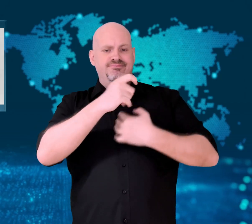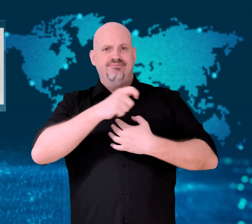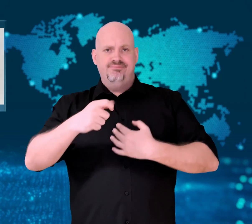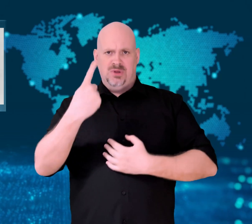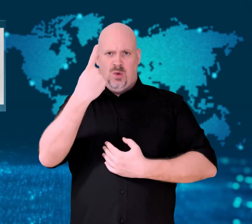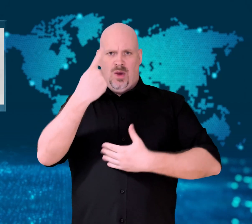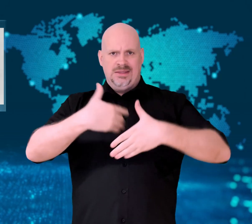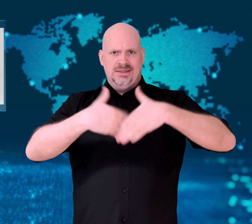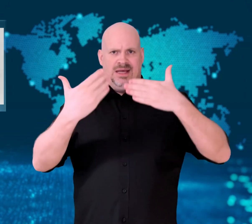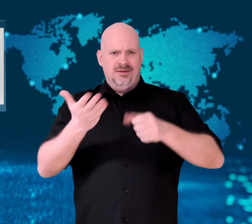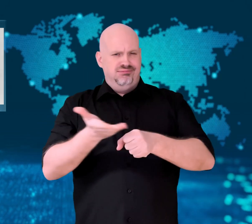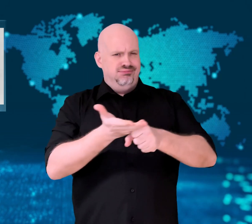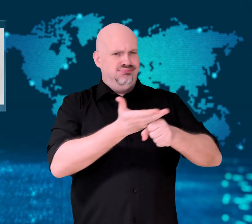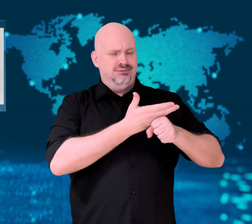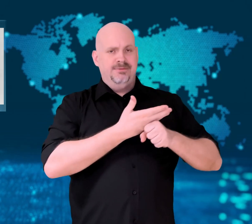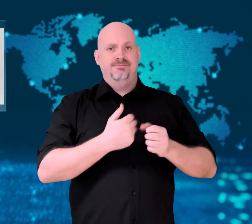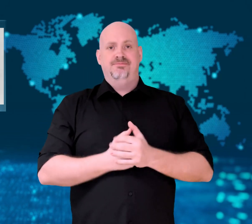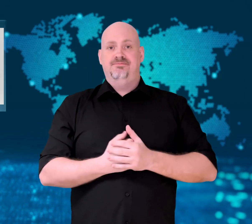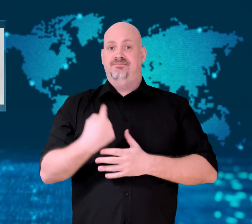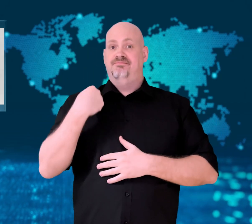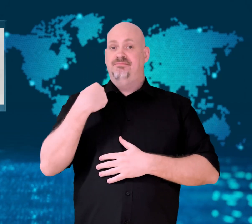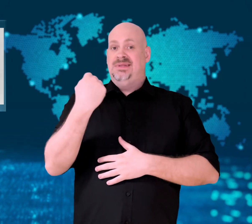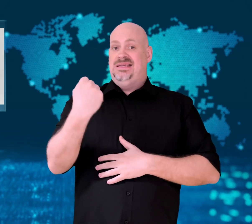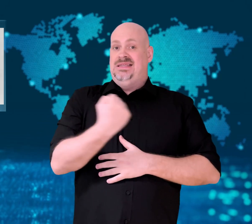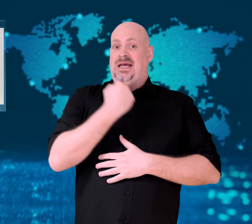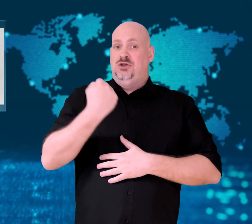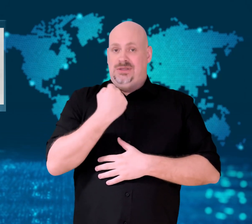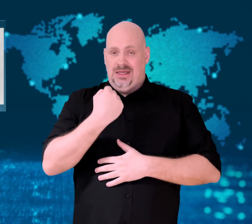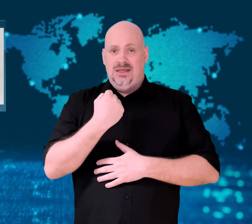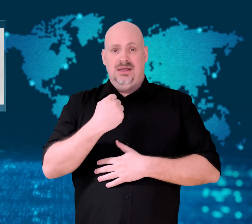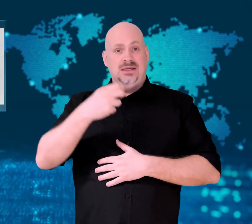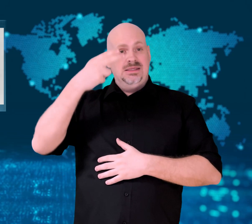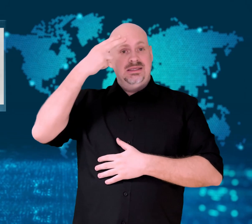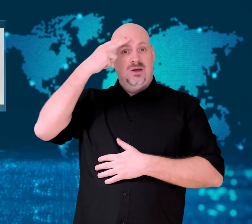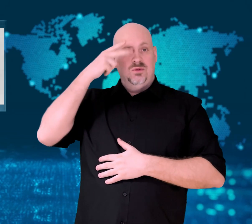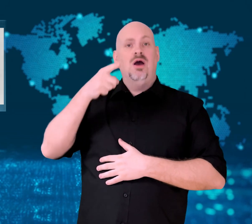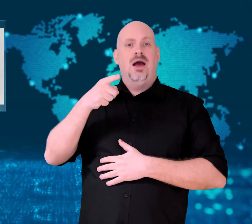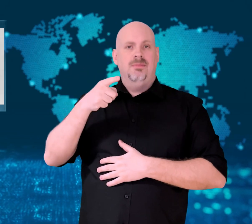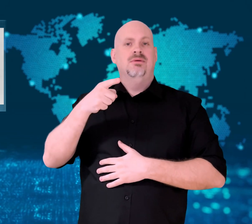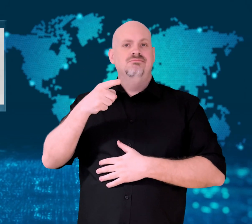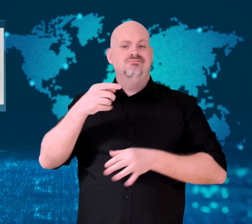Last Saturday, Saudi Arabia executed 81 men,